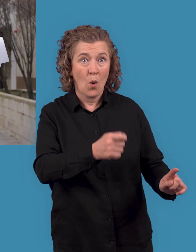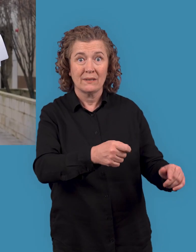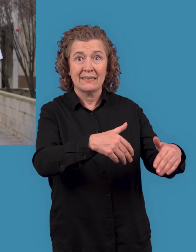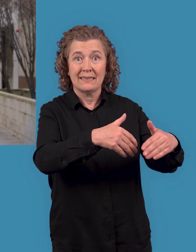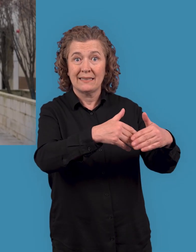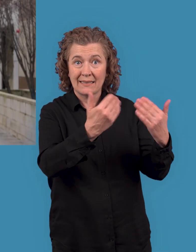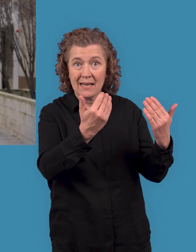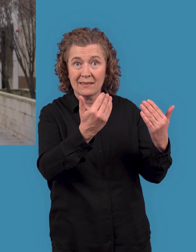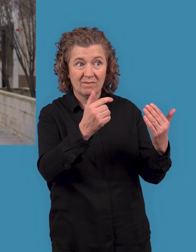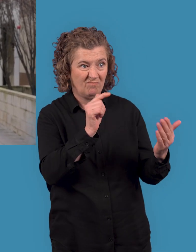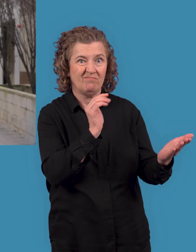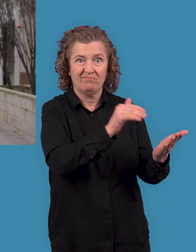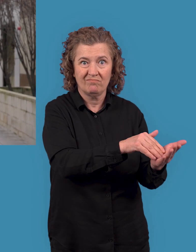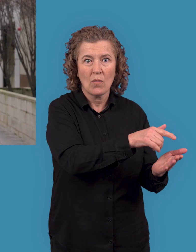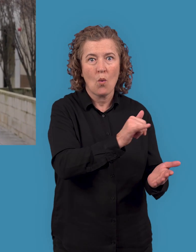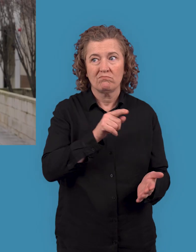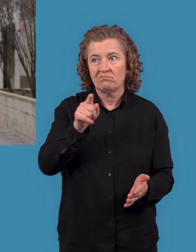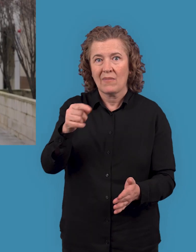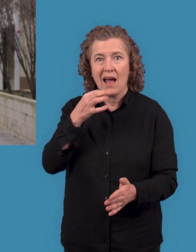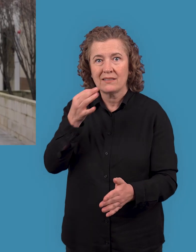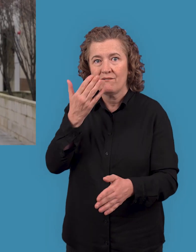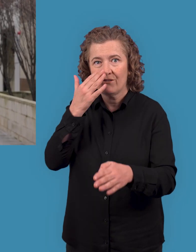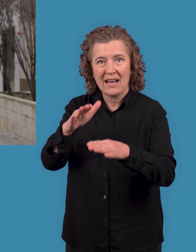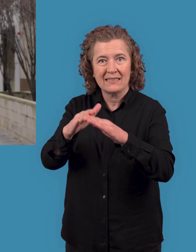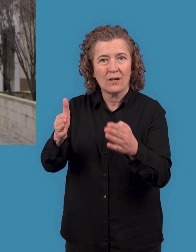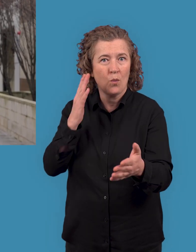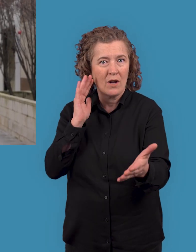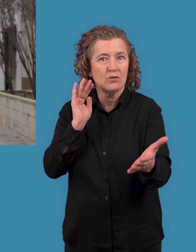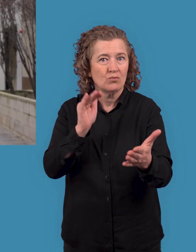Contact the court before the day or ask at the front counter when you arrive.